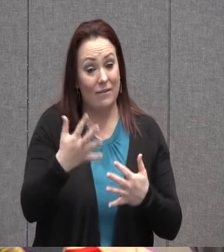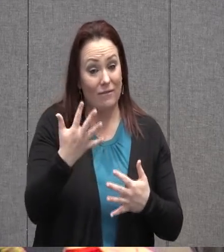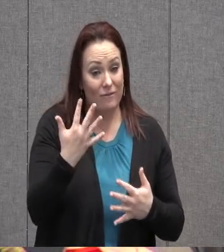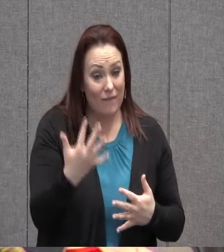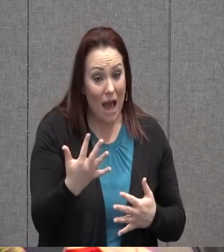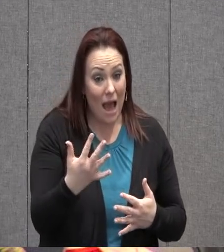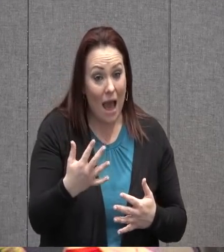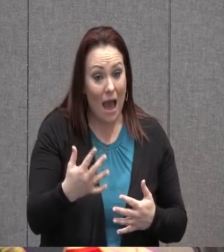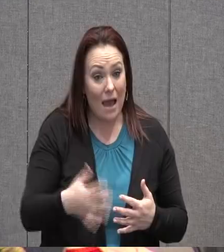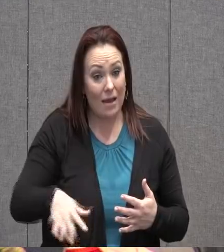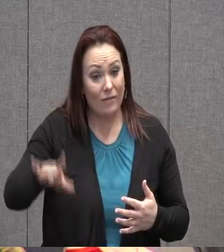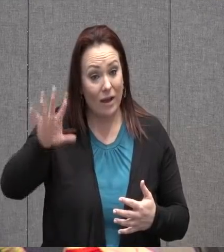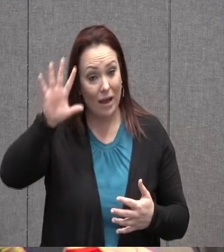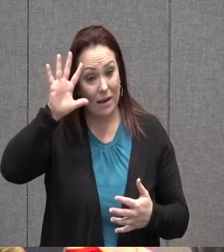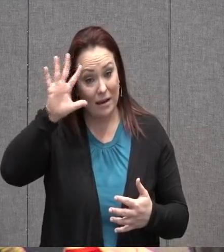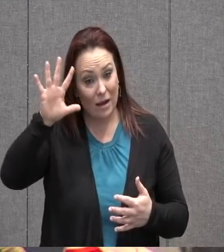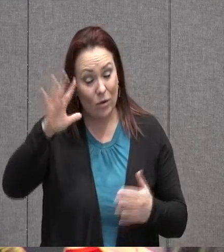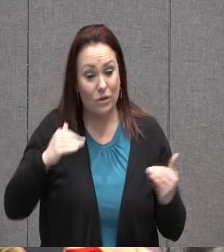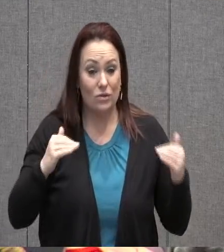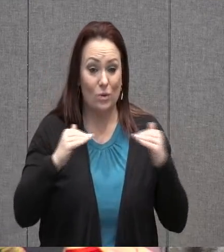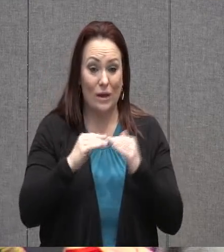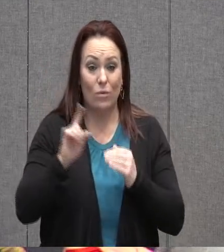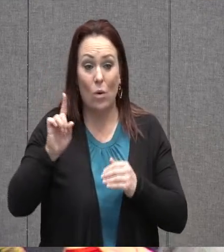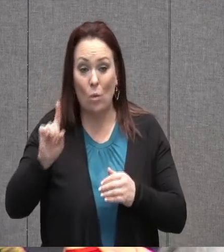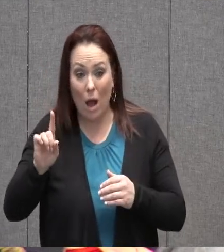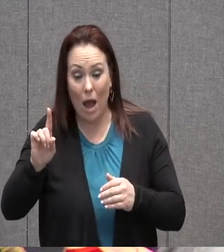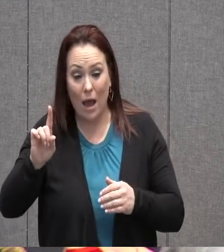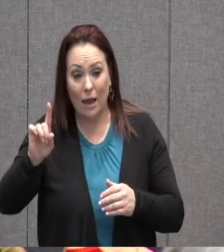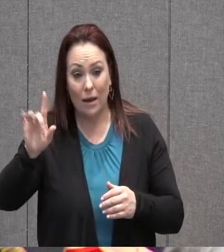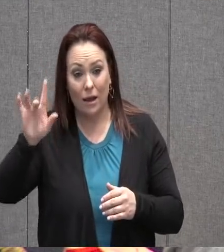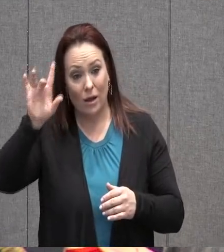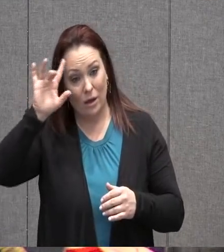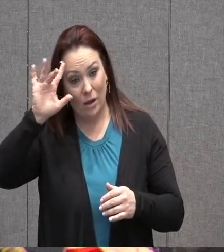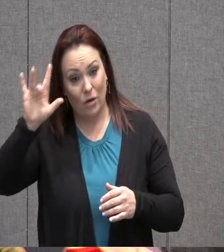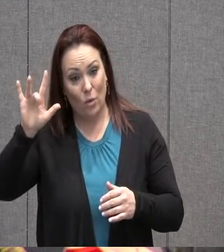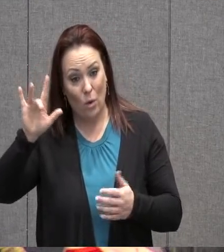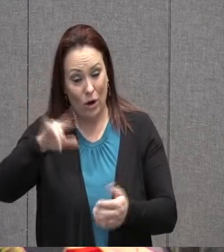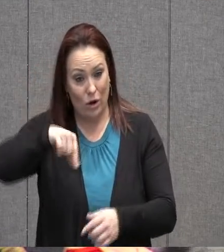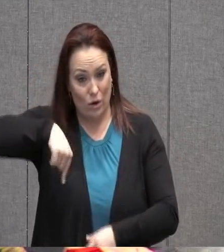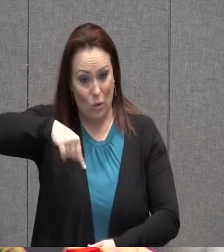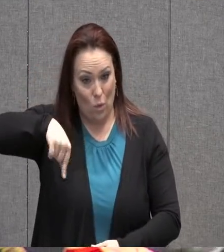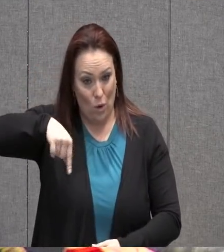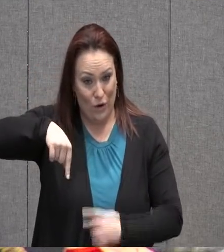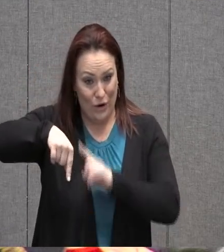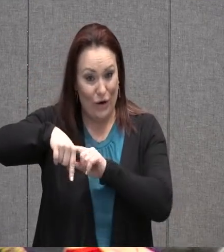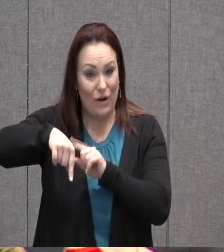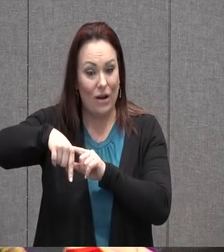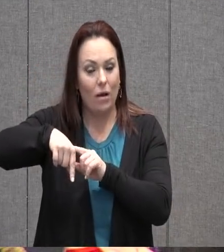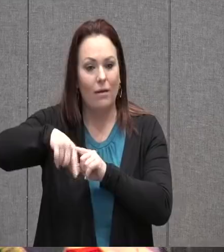to equal one quarter. And the dime, well, the dime couldn't double